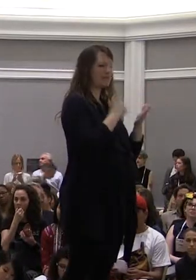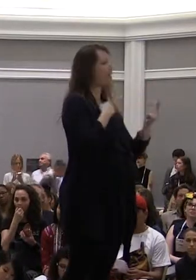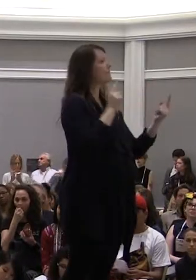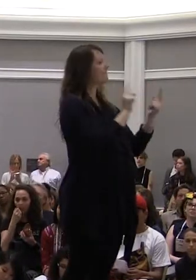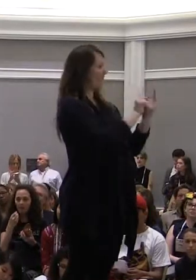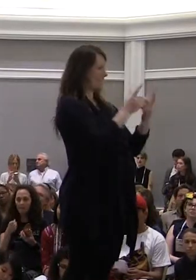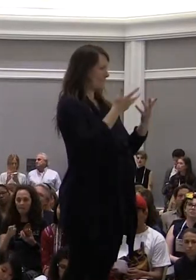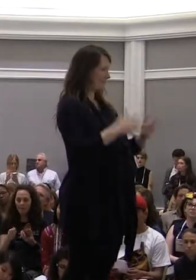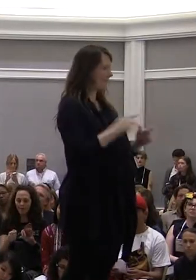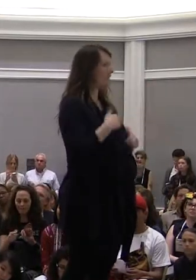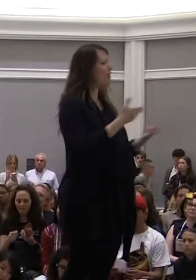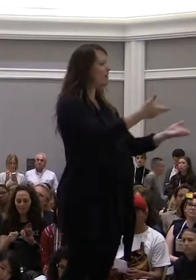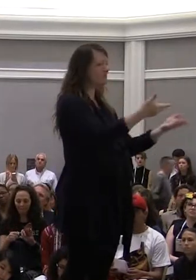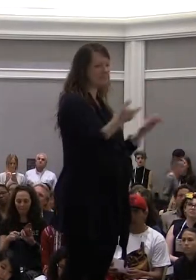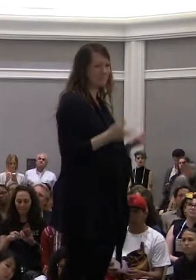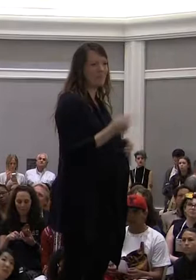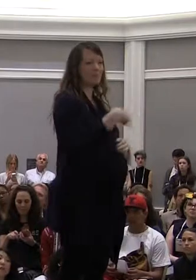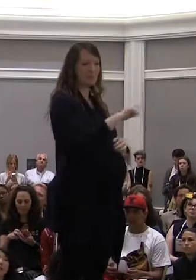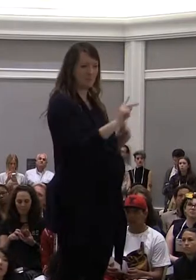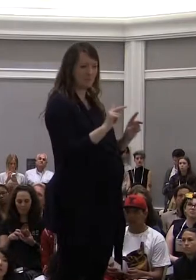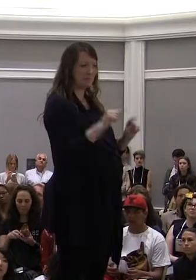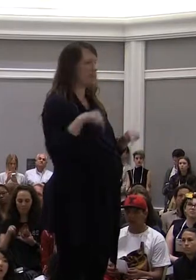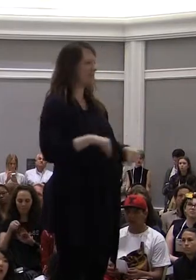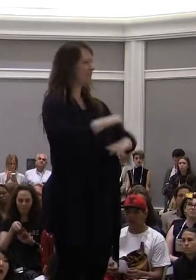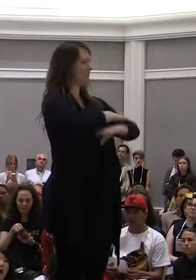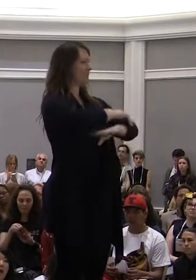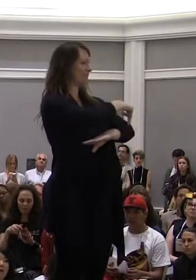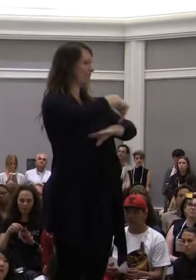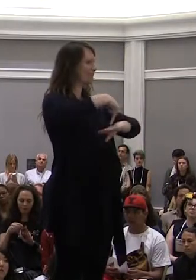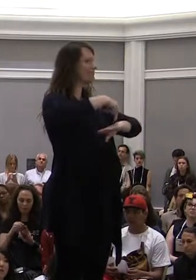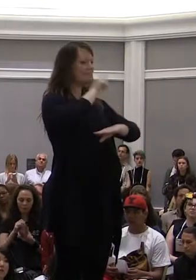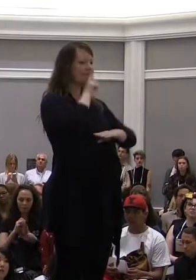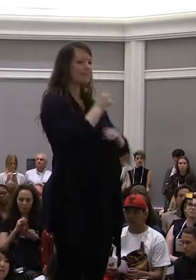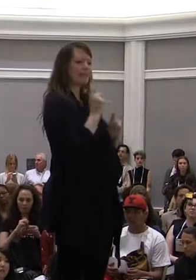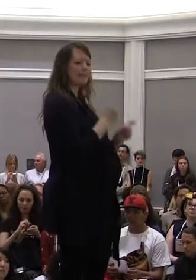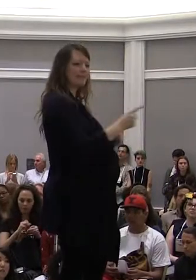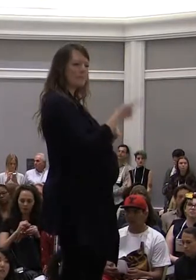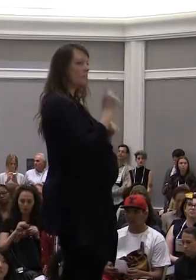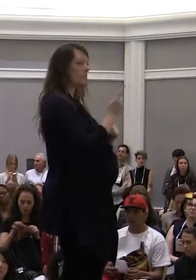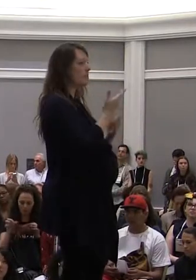I'd like to bring up to this platform and stage to give them a moment to honor those folks